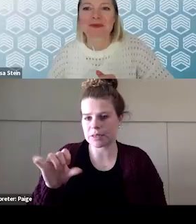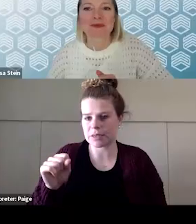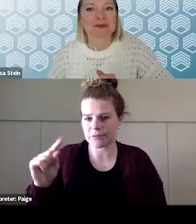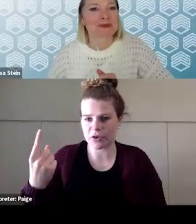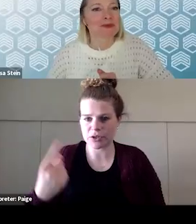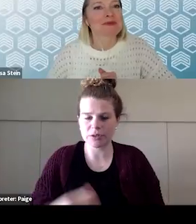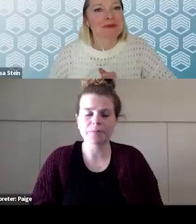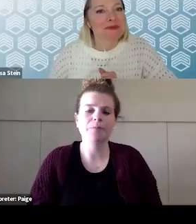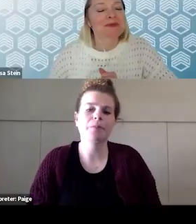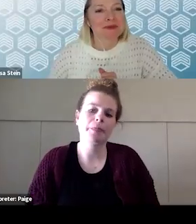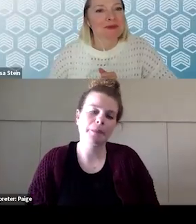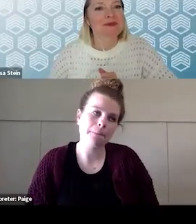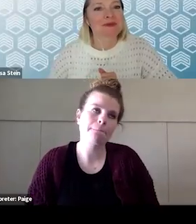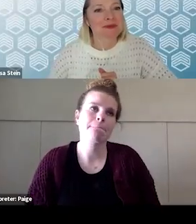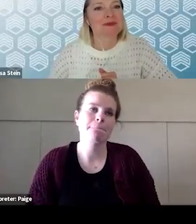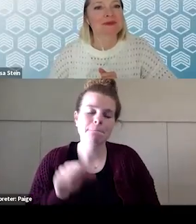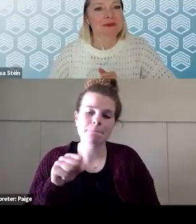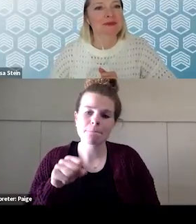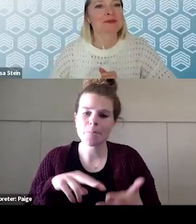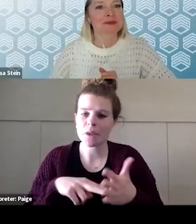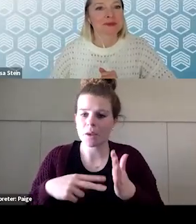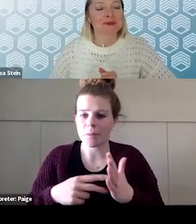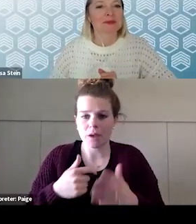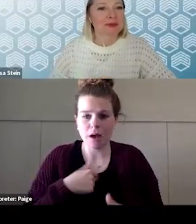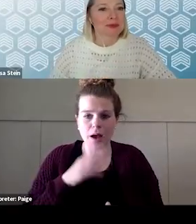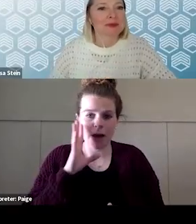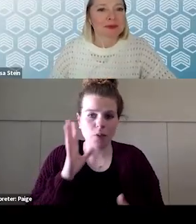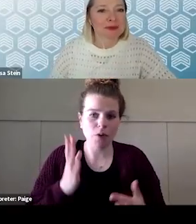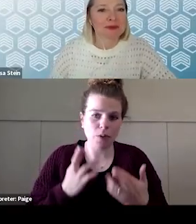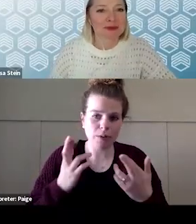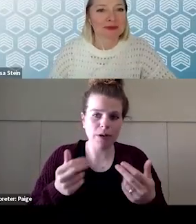Yeah, I mean, I would recommend trying to figure out,